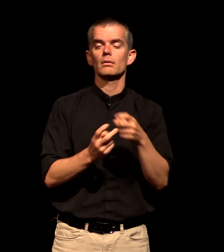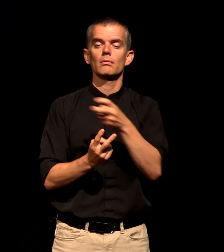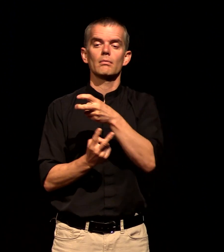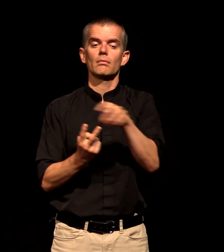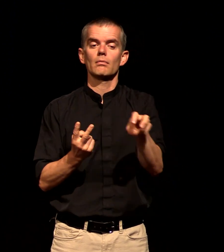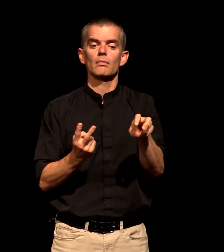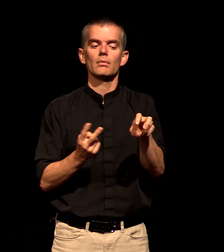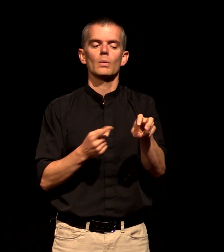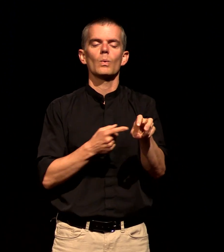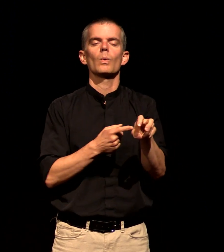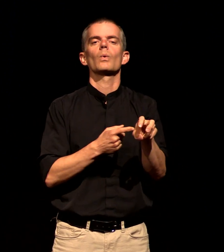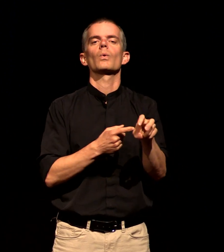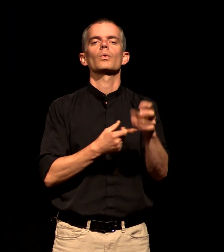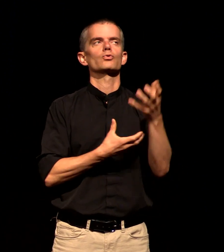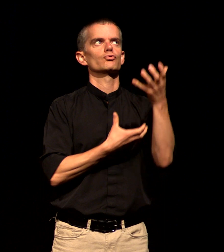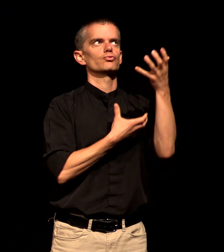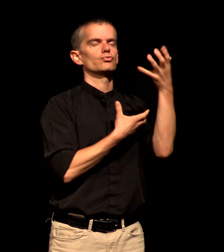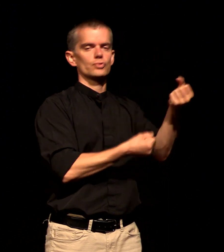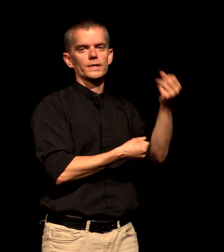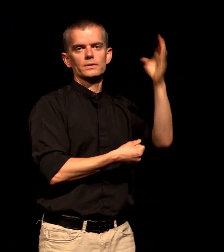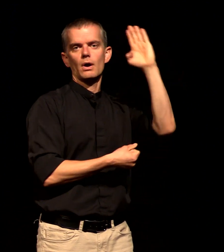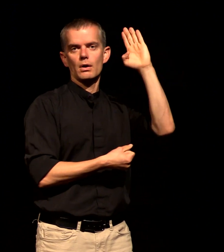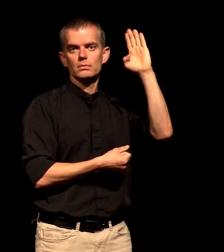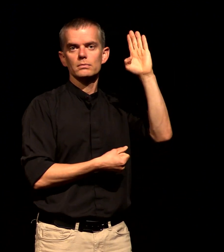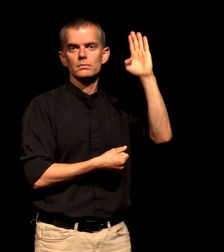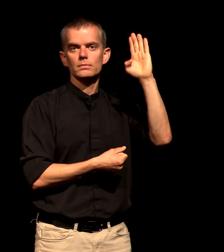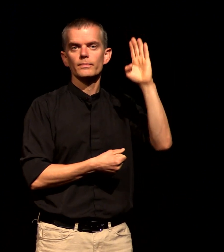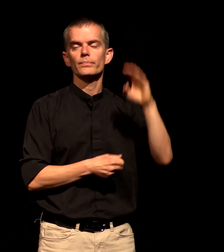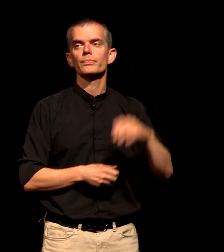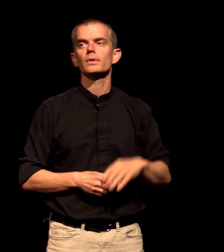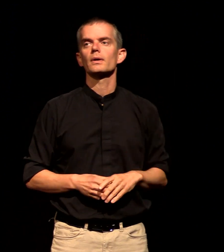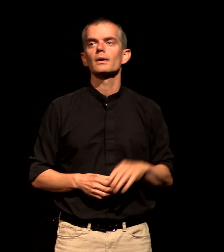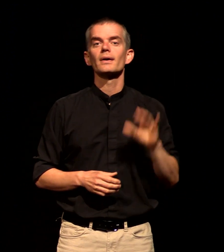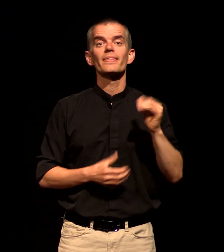something called trust. And this kind of trust is no mere